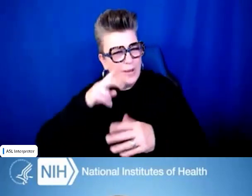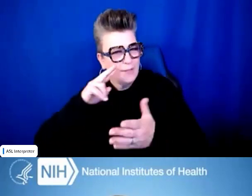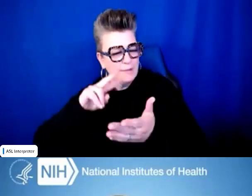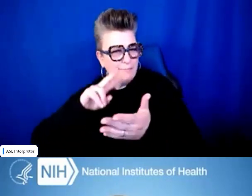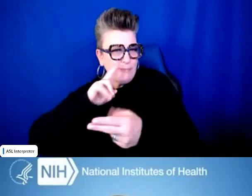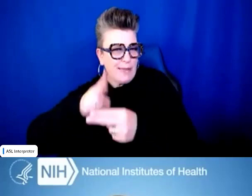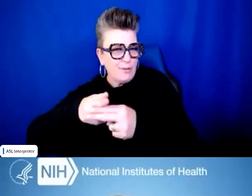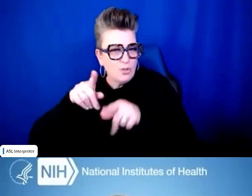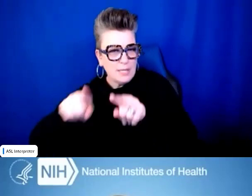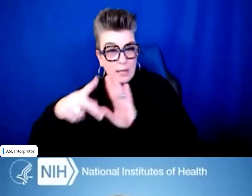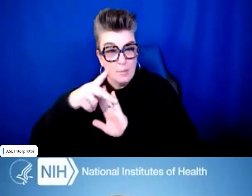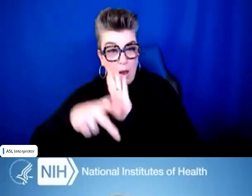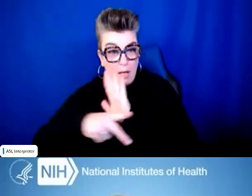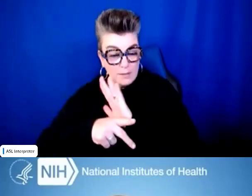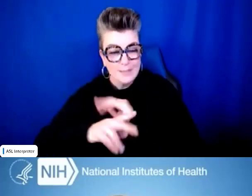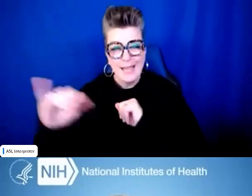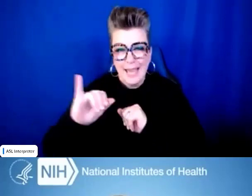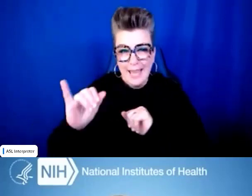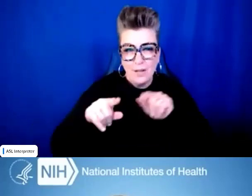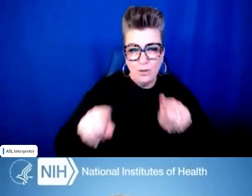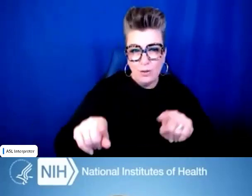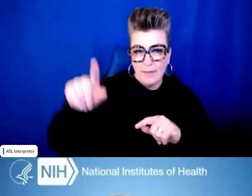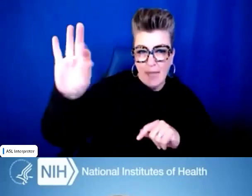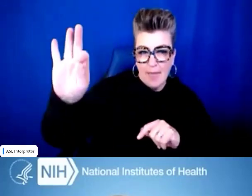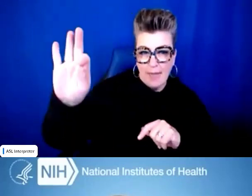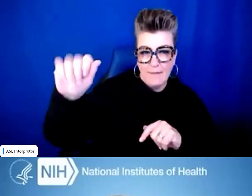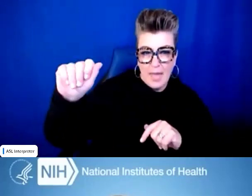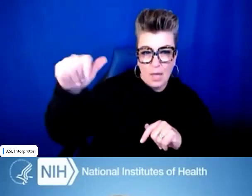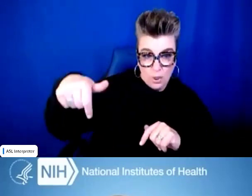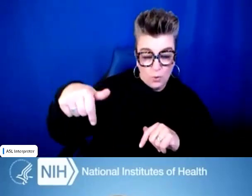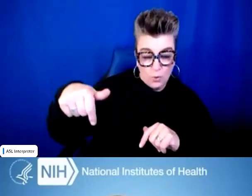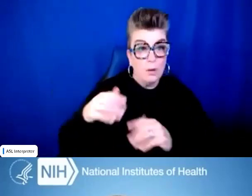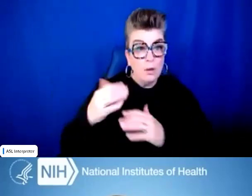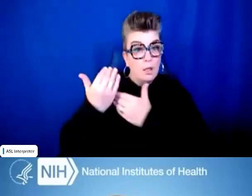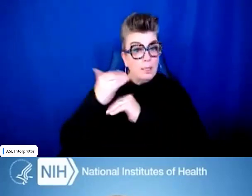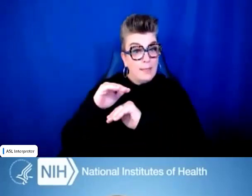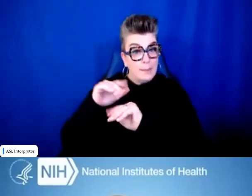and in the frequently asked questions, that limitations in consent,